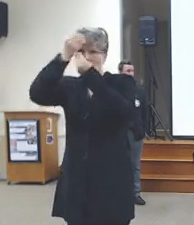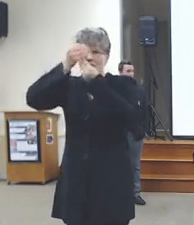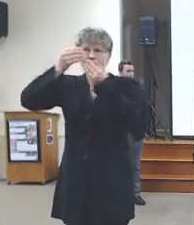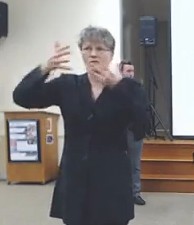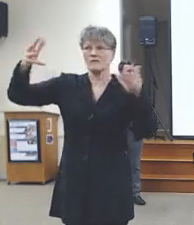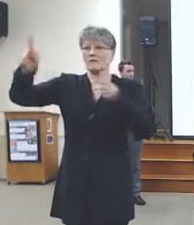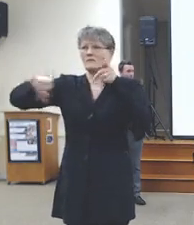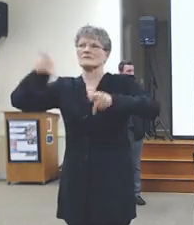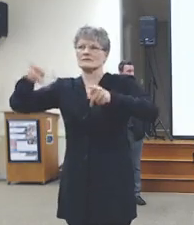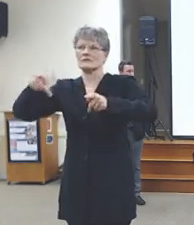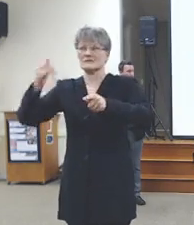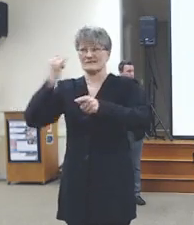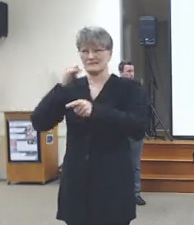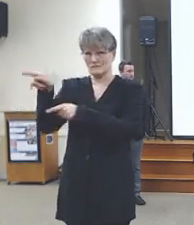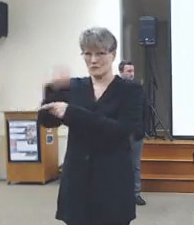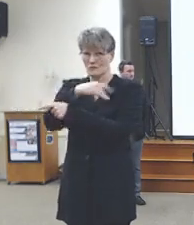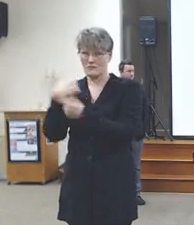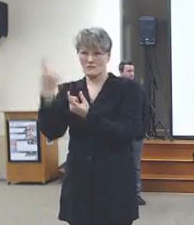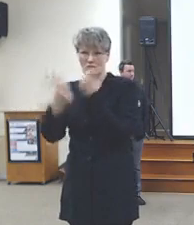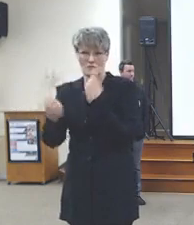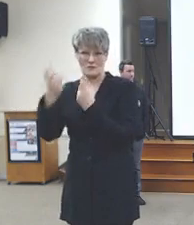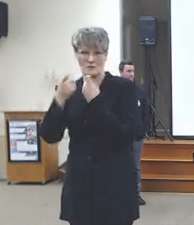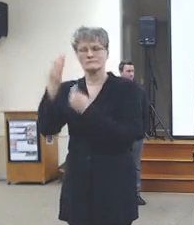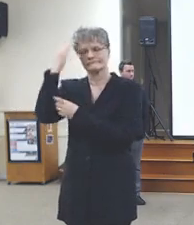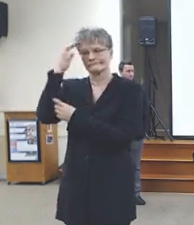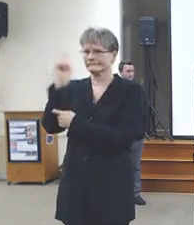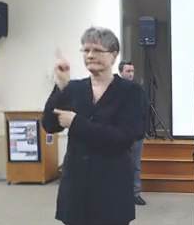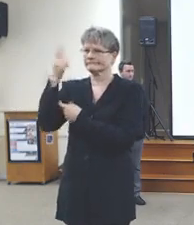have any questions you know where to find us and as of right now we will be